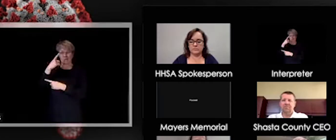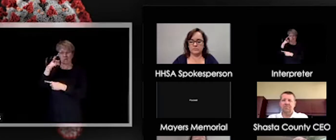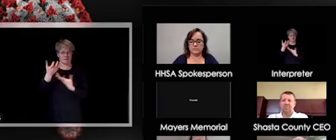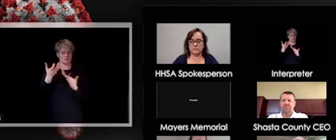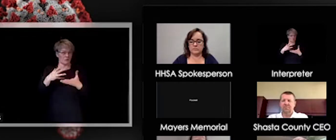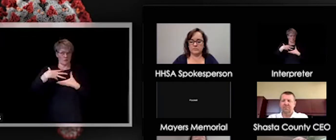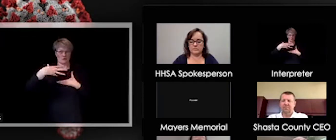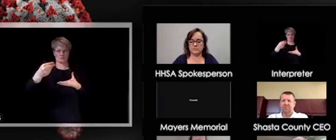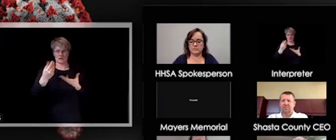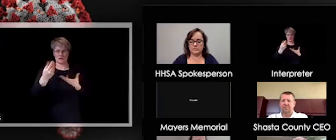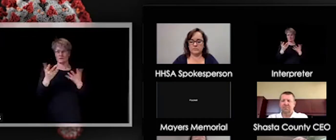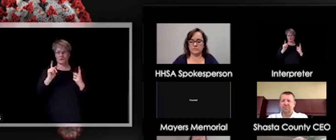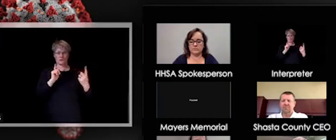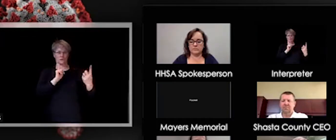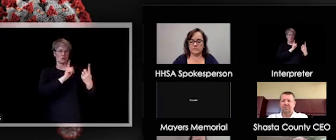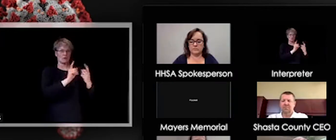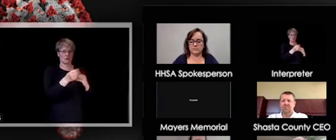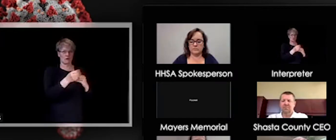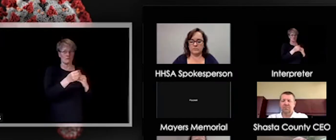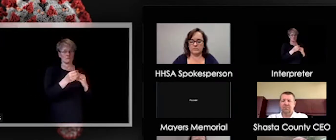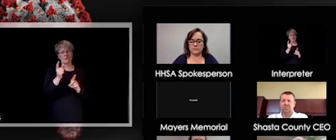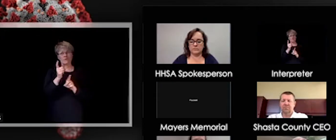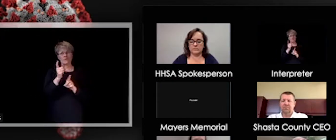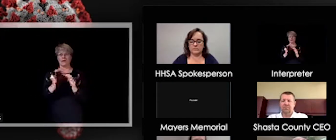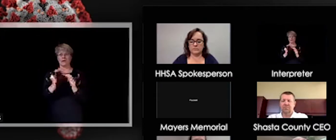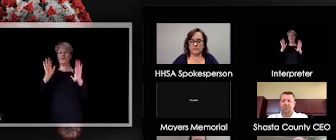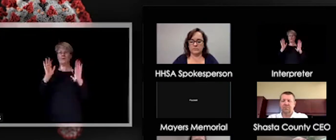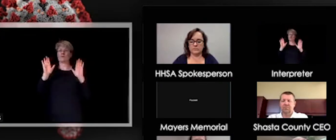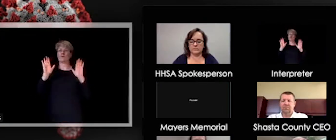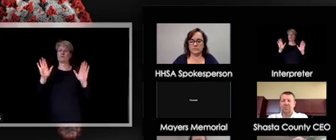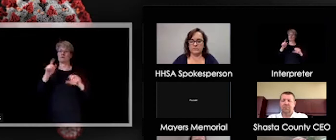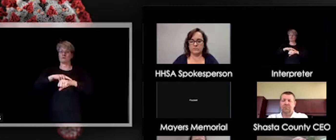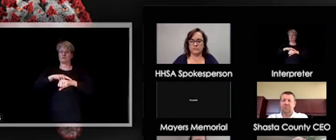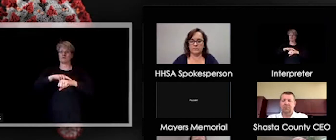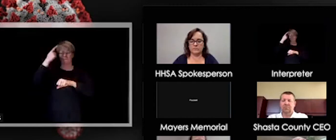would be a great time for parents to pull out that immunization record and take a look